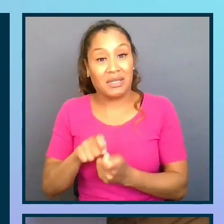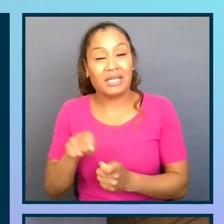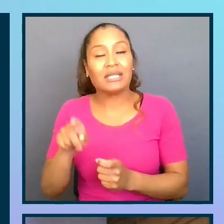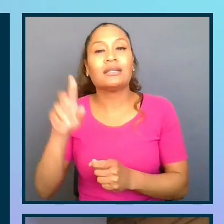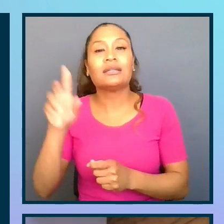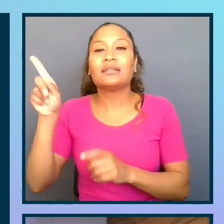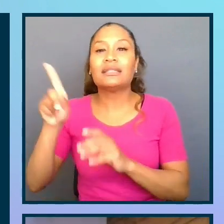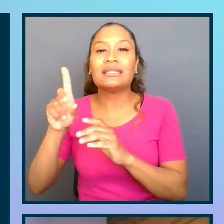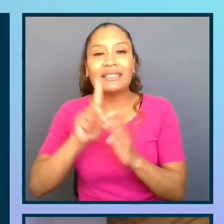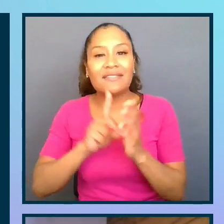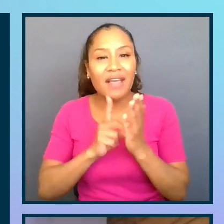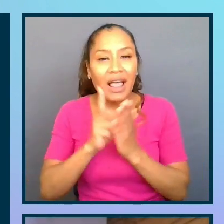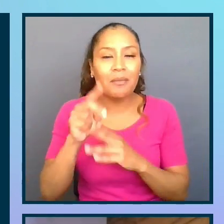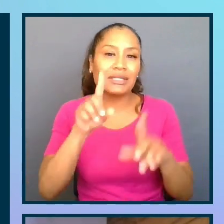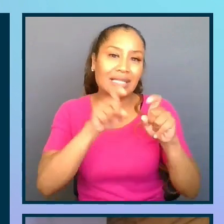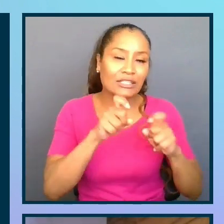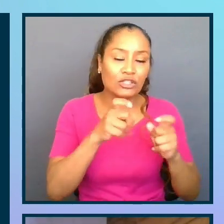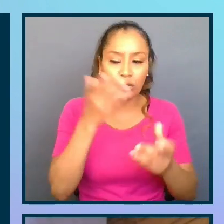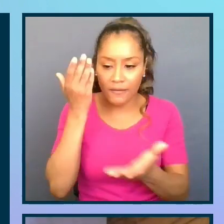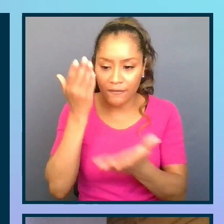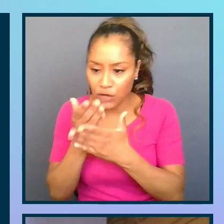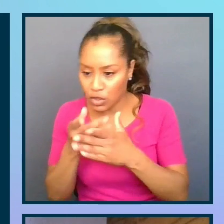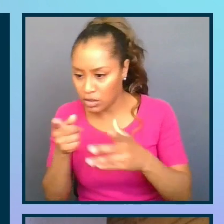to confirm behavior during development.